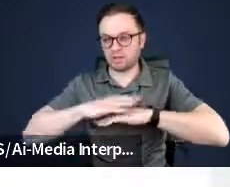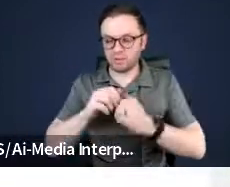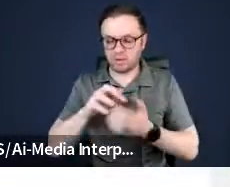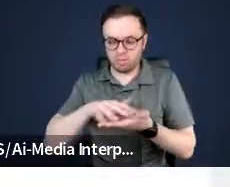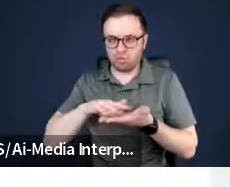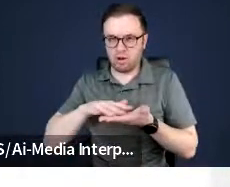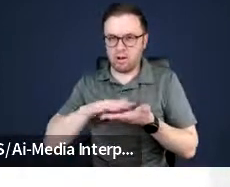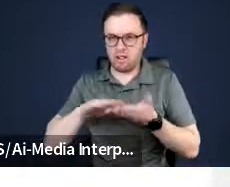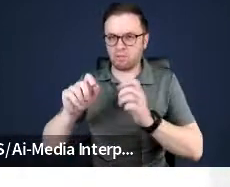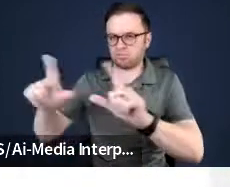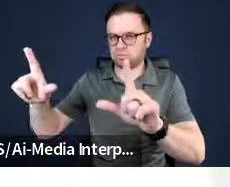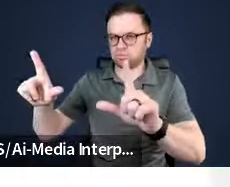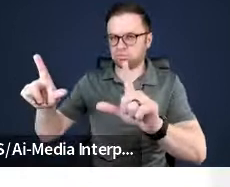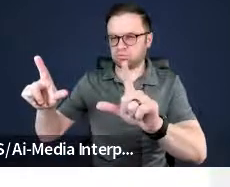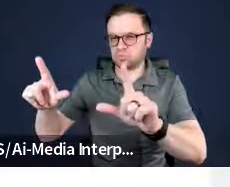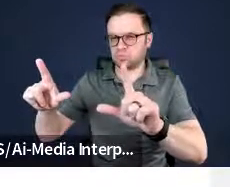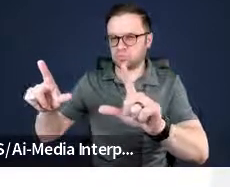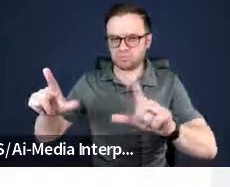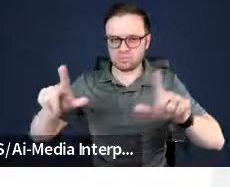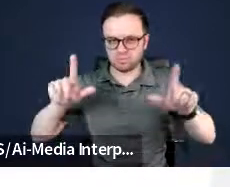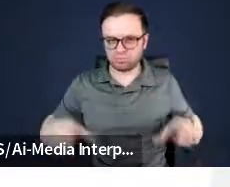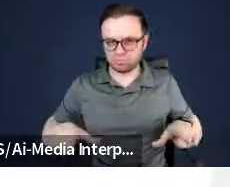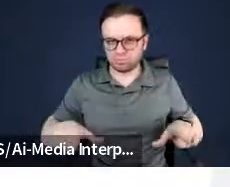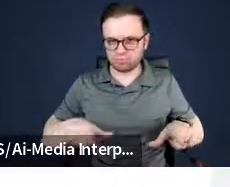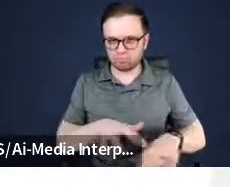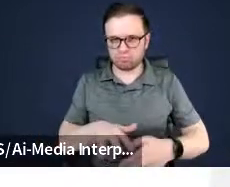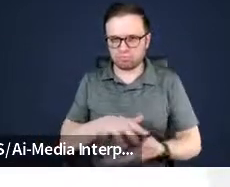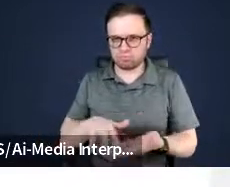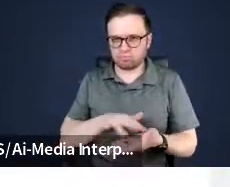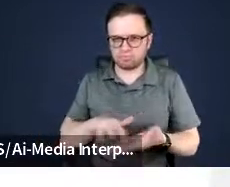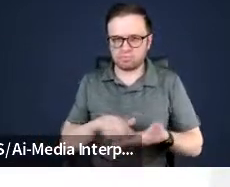Purple insulin pump -- attached to the hip of a person graphic, line